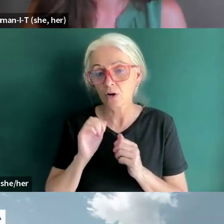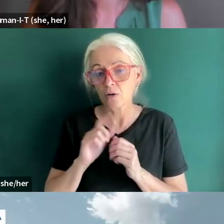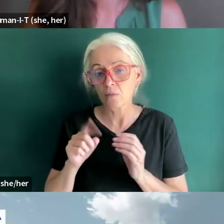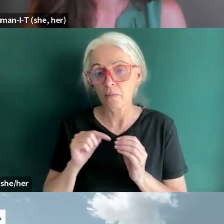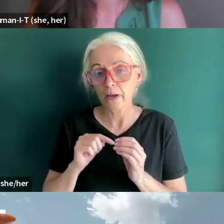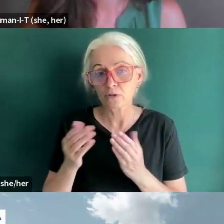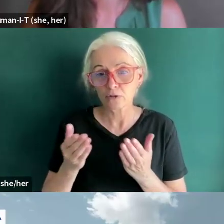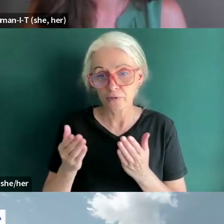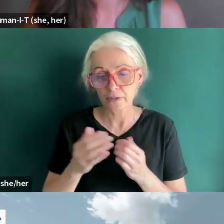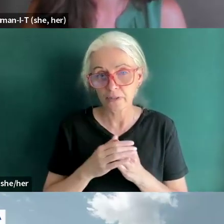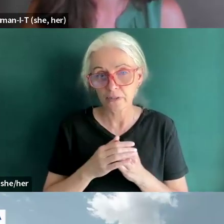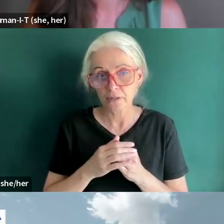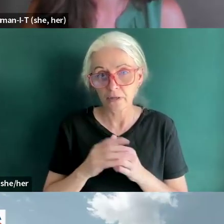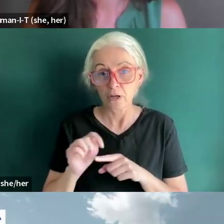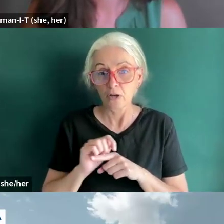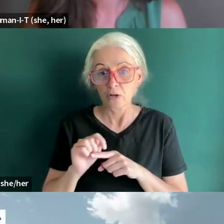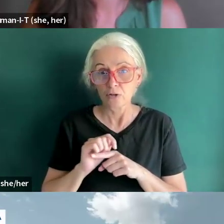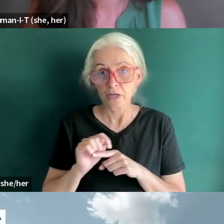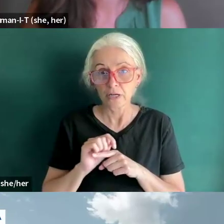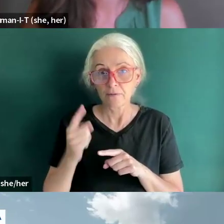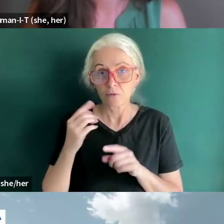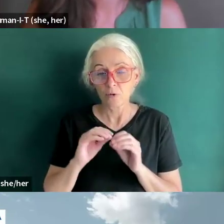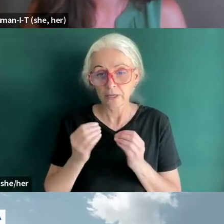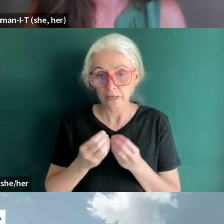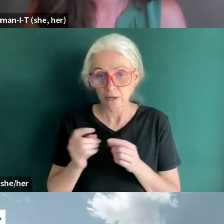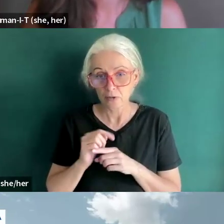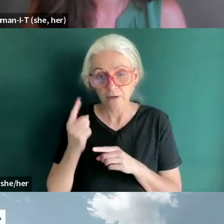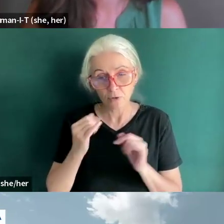services. So we're going to talk about training for organizations, training for individuals within